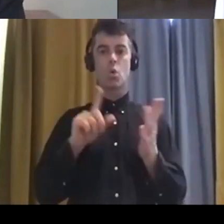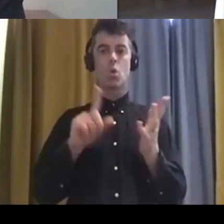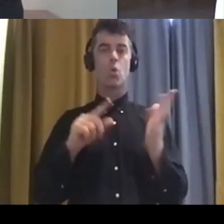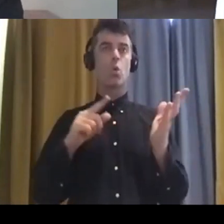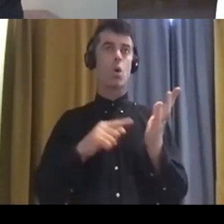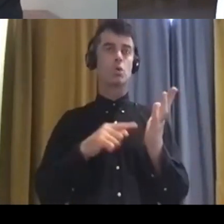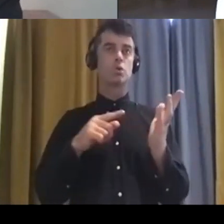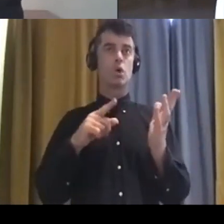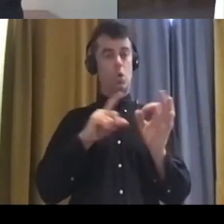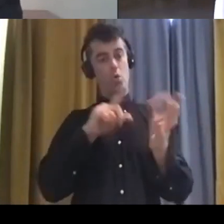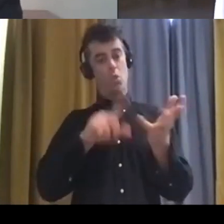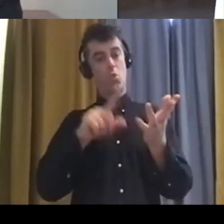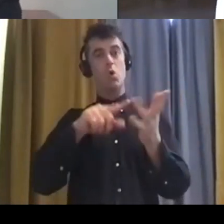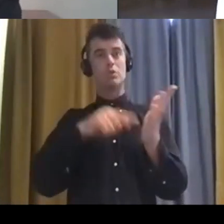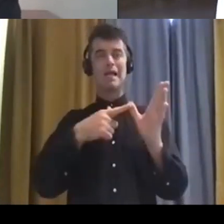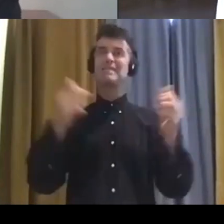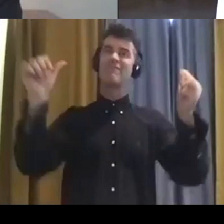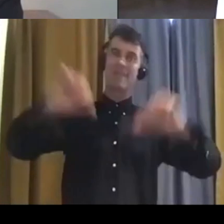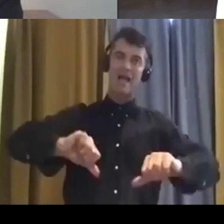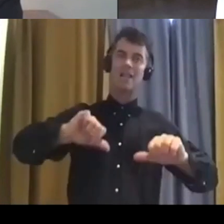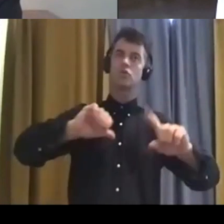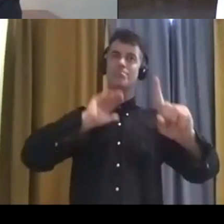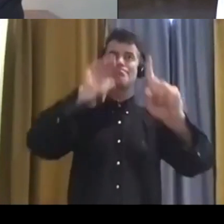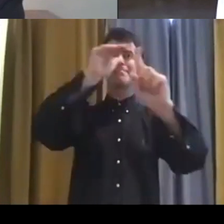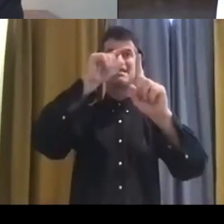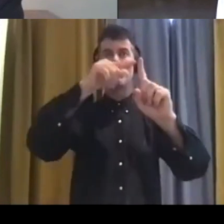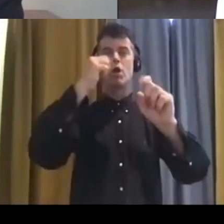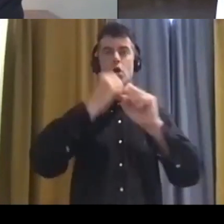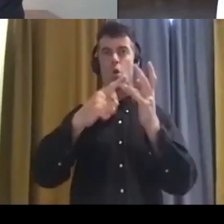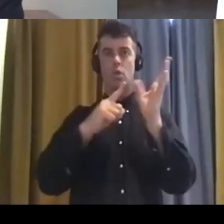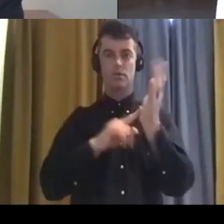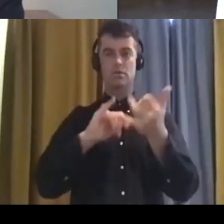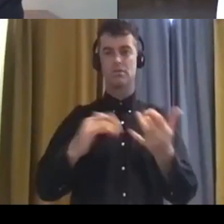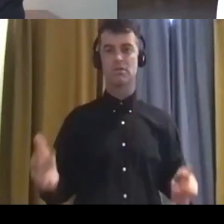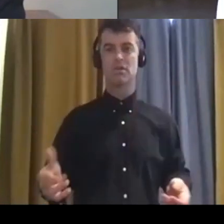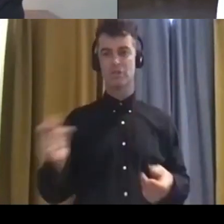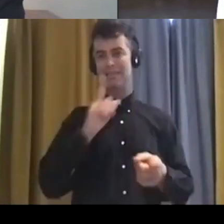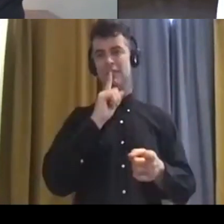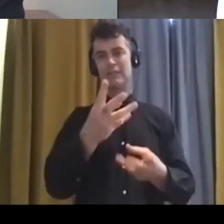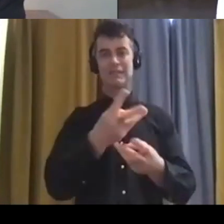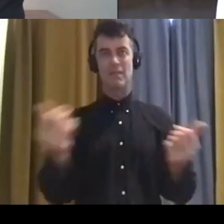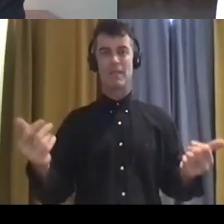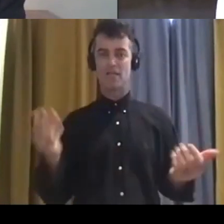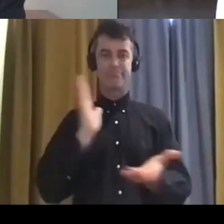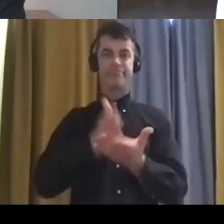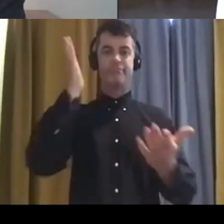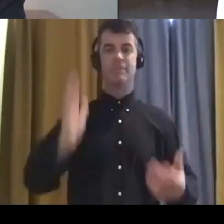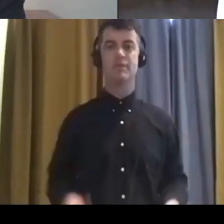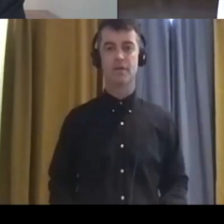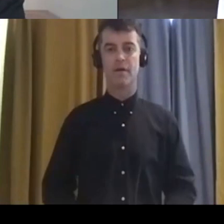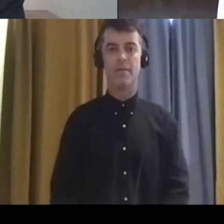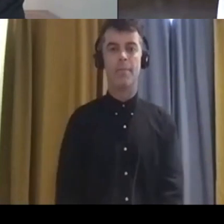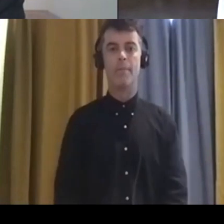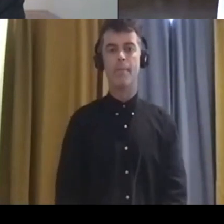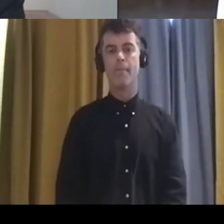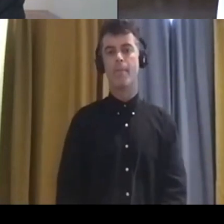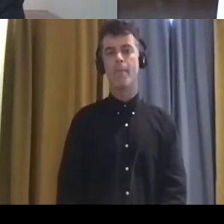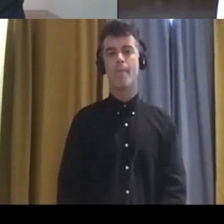to meet the goals in one world so that you should tell you something. Yeah. One of the